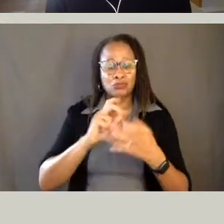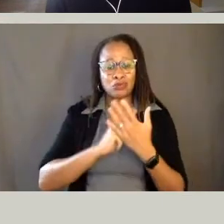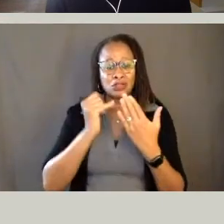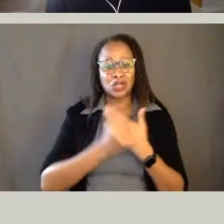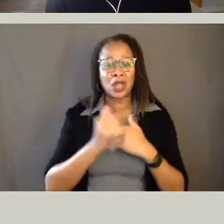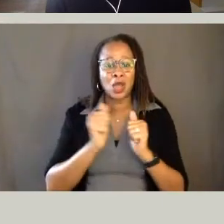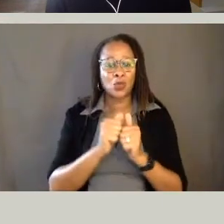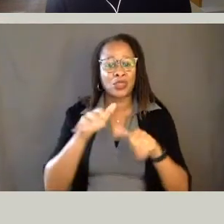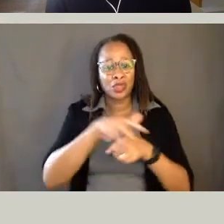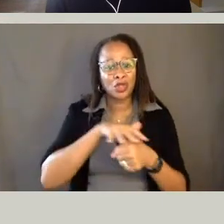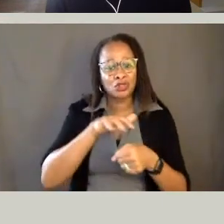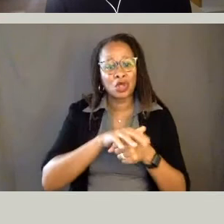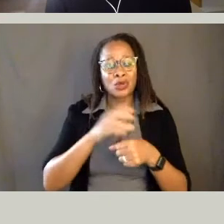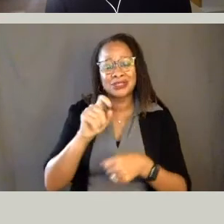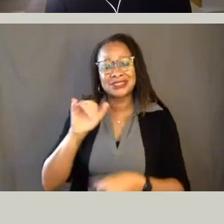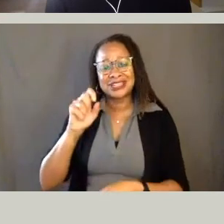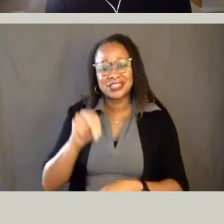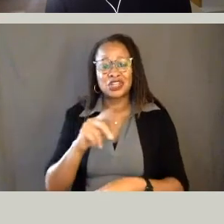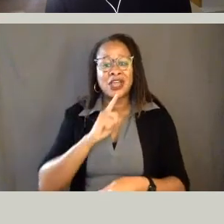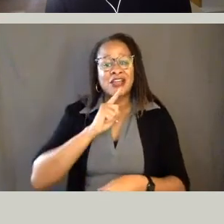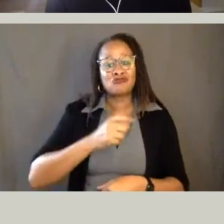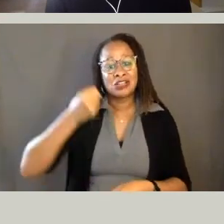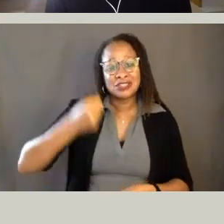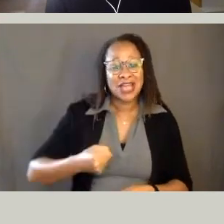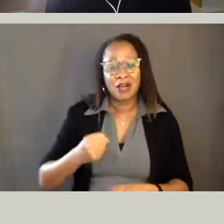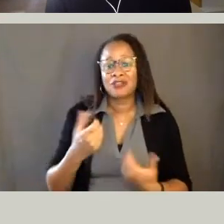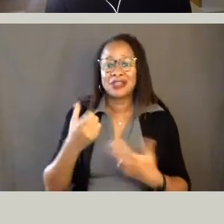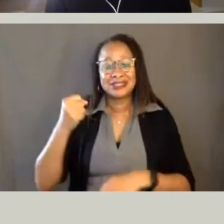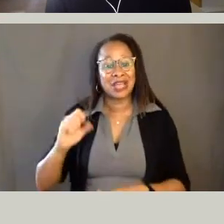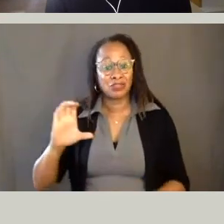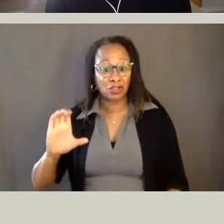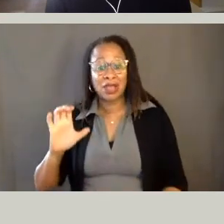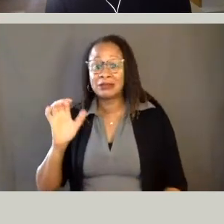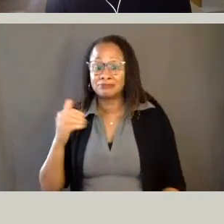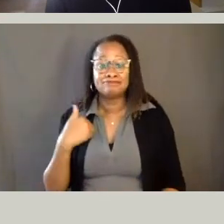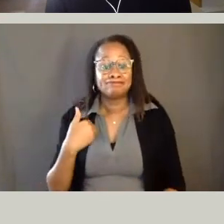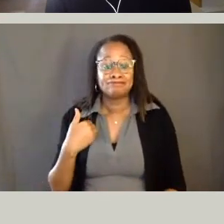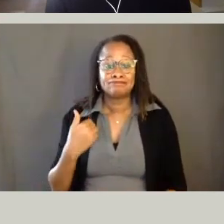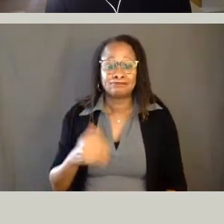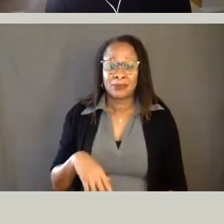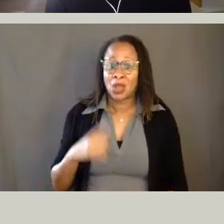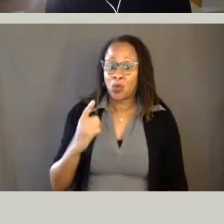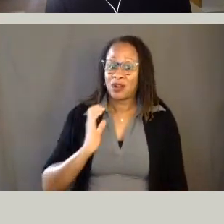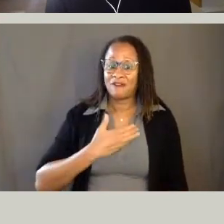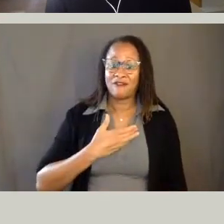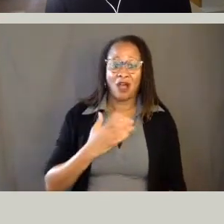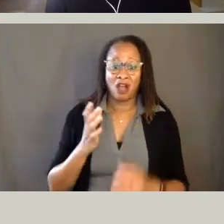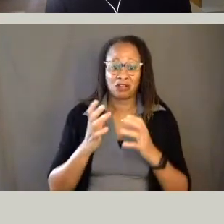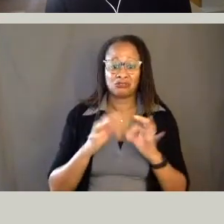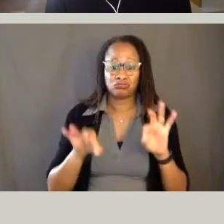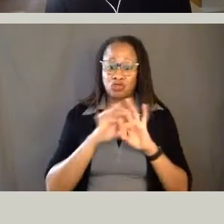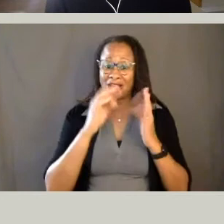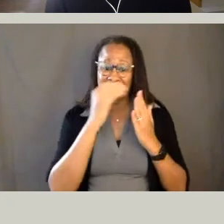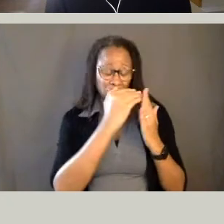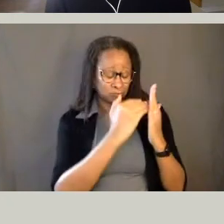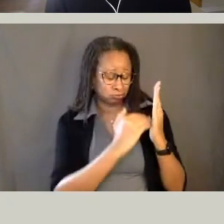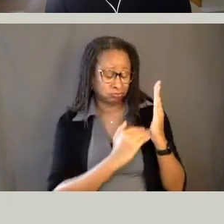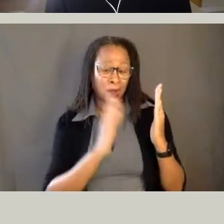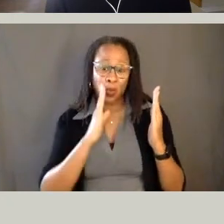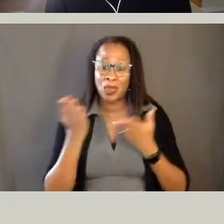with UNC TV and Real South in South Carolina. And, you know, one of our like criteria was, will it serve a public media audience?